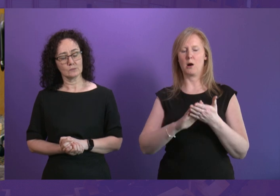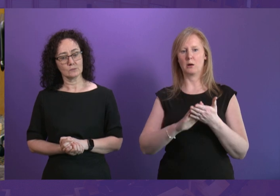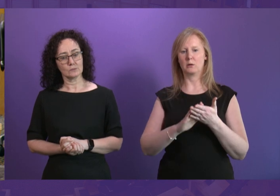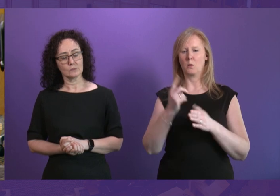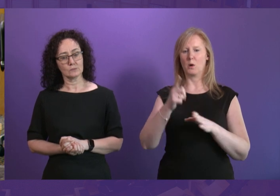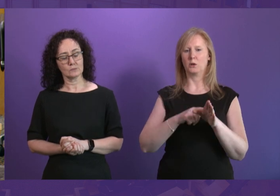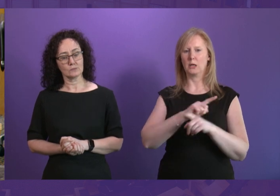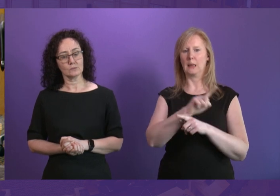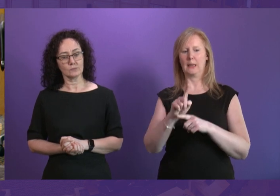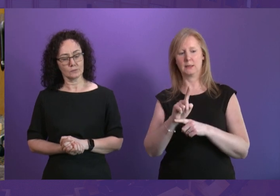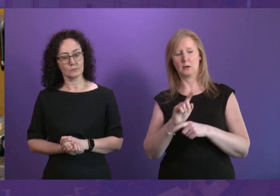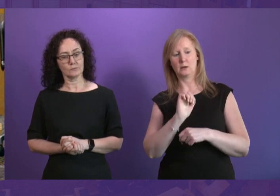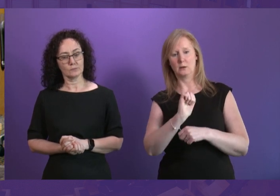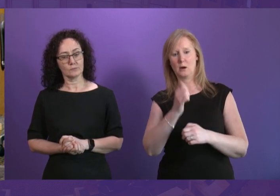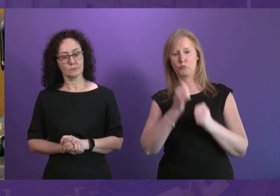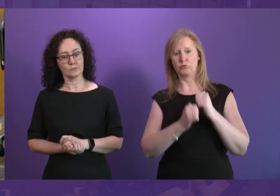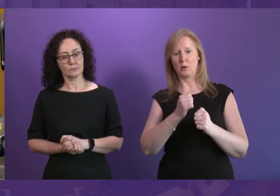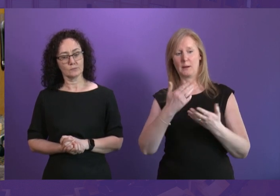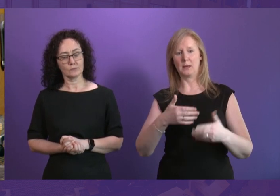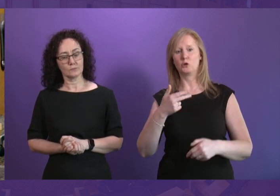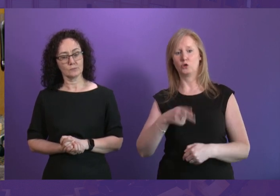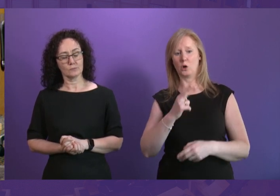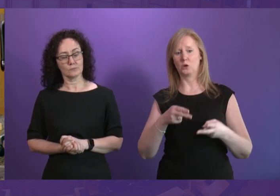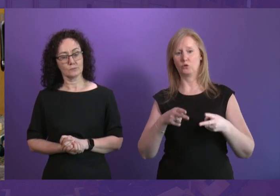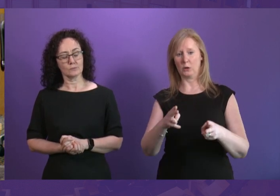brother was shot in the same street. It is one of the many shootings that have taken